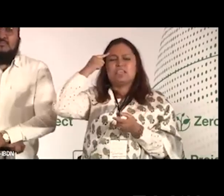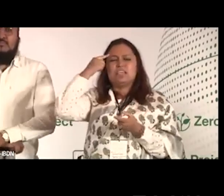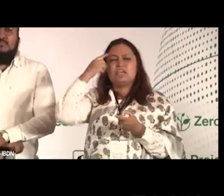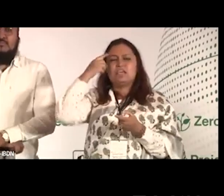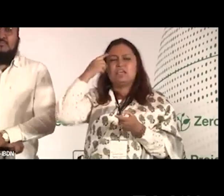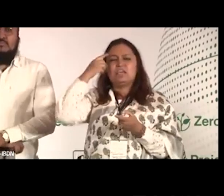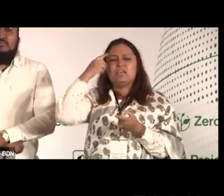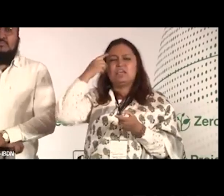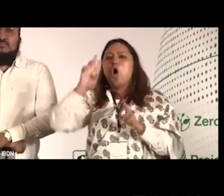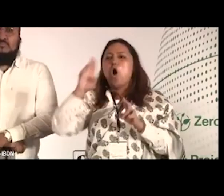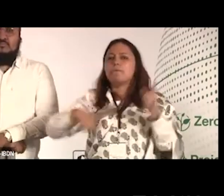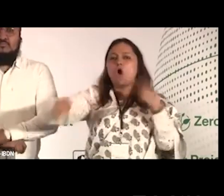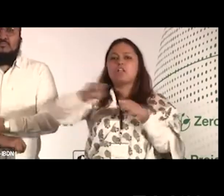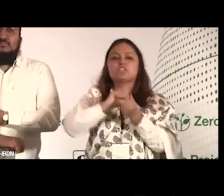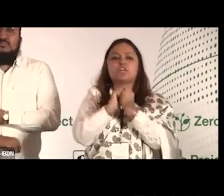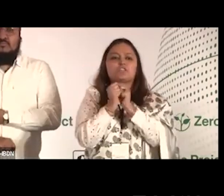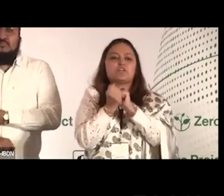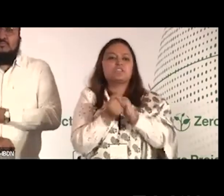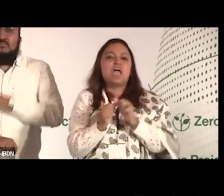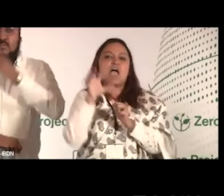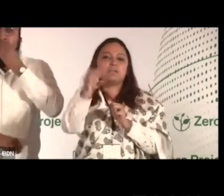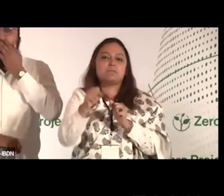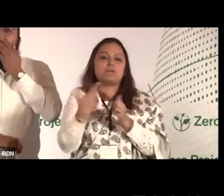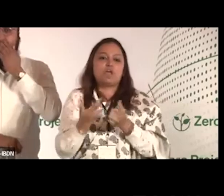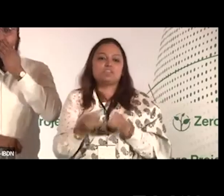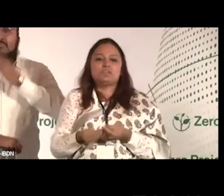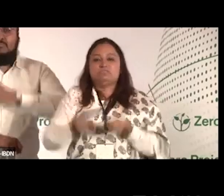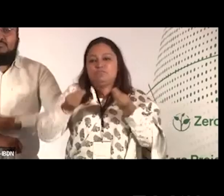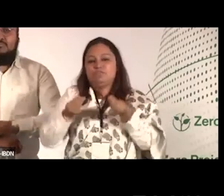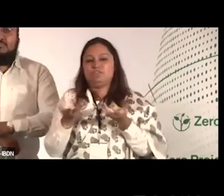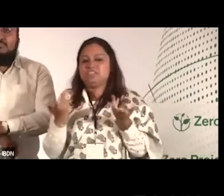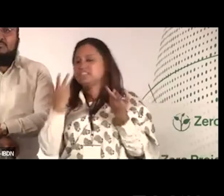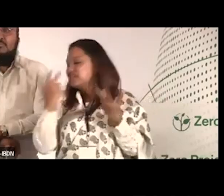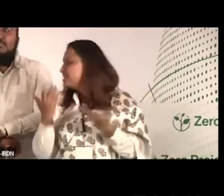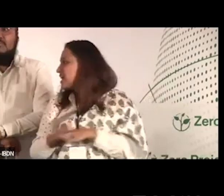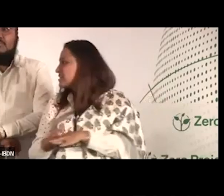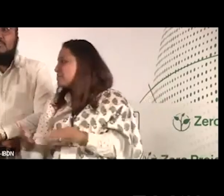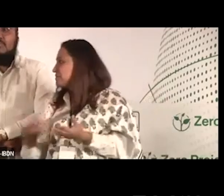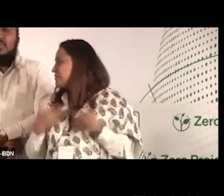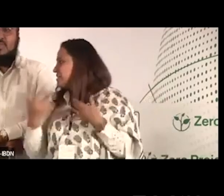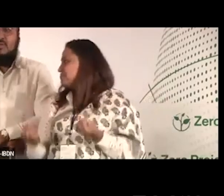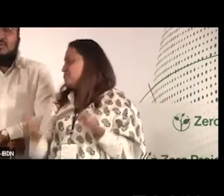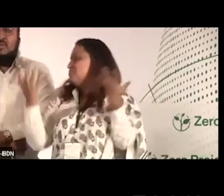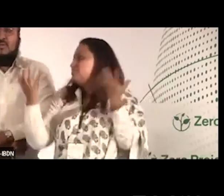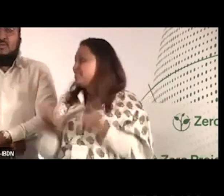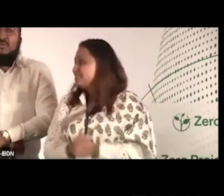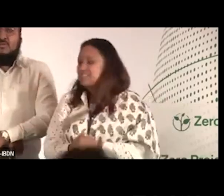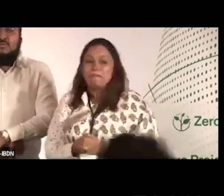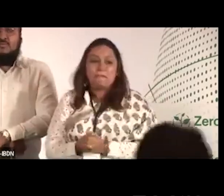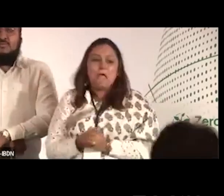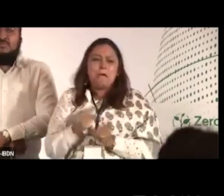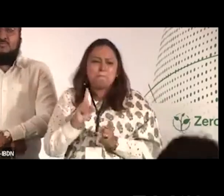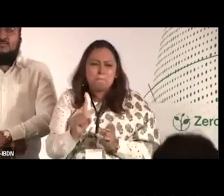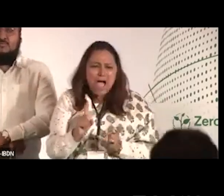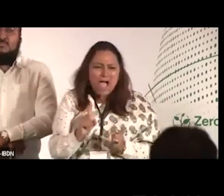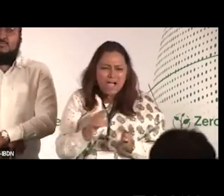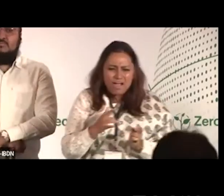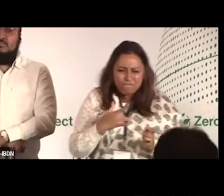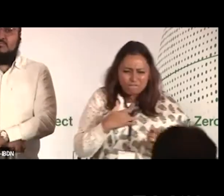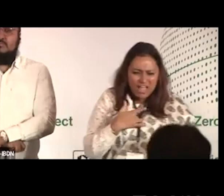It's important to connect because I think we're all looking for a change, so let's see how it goes.